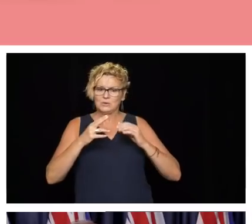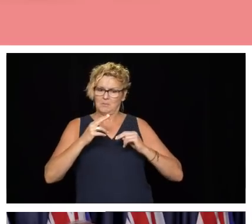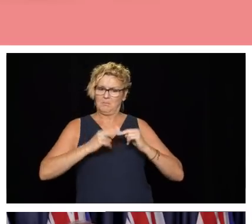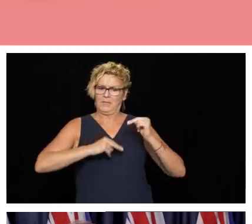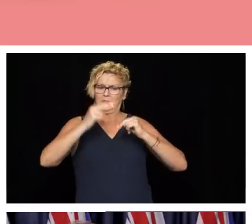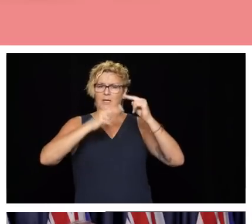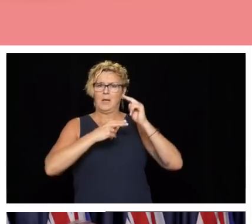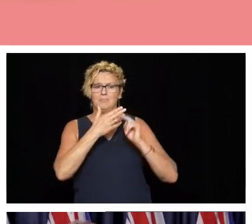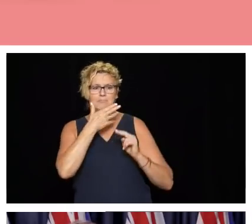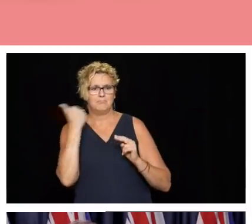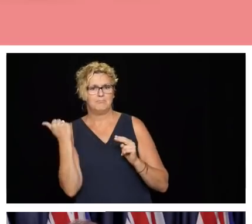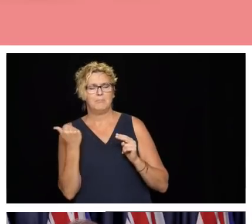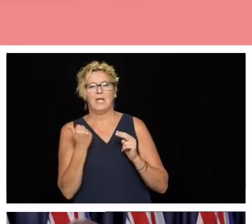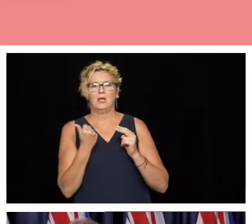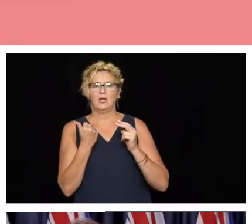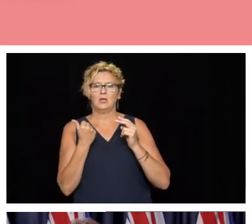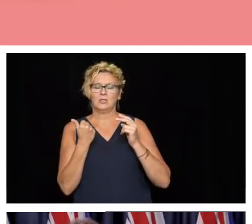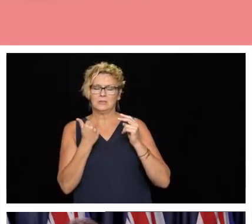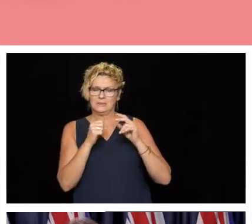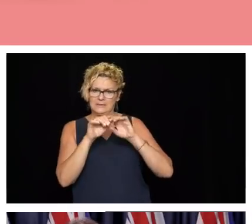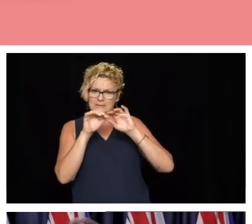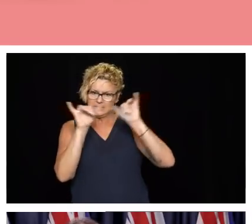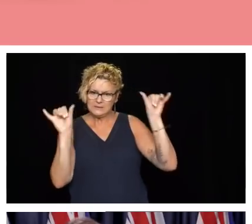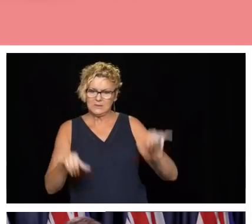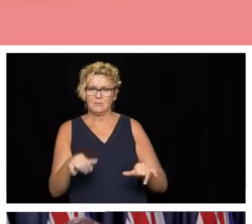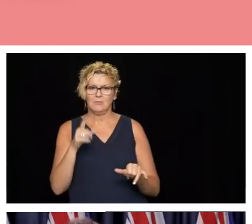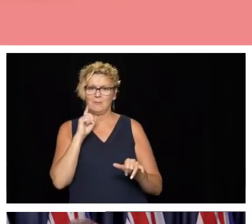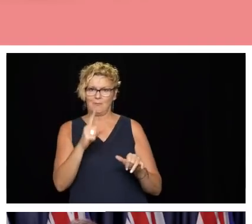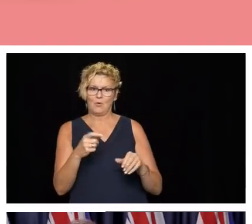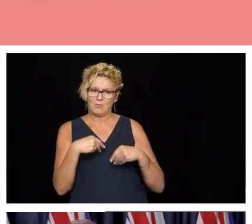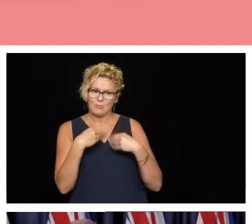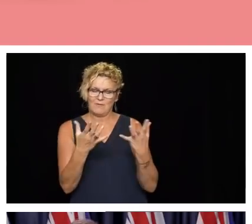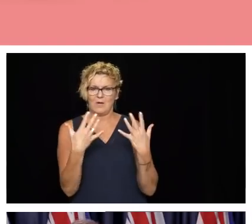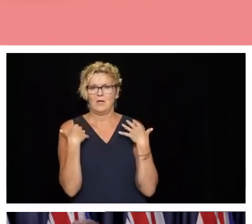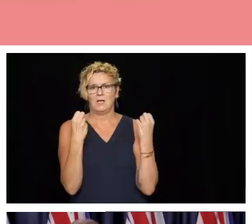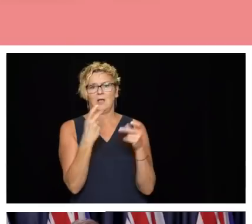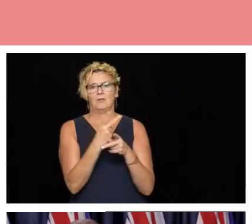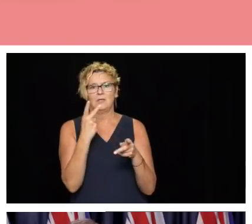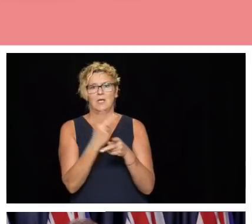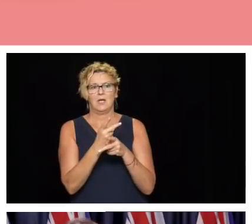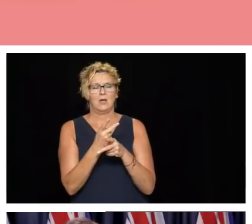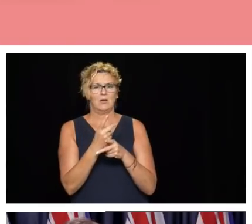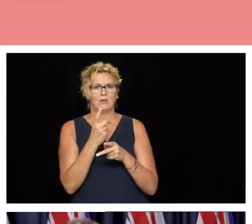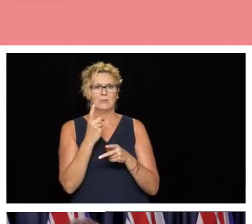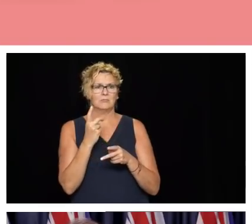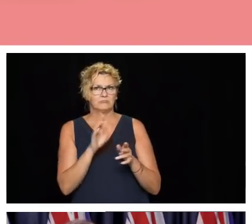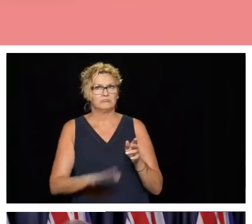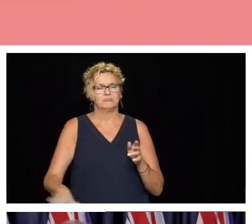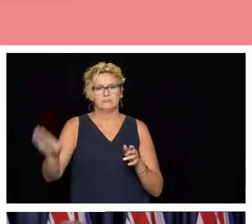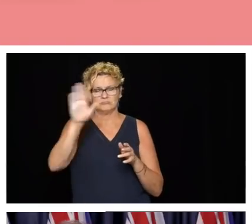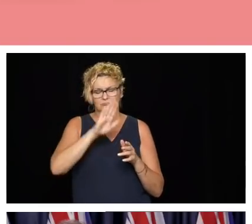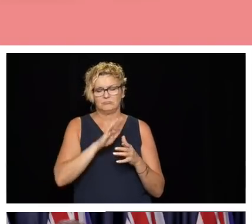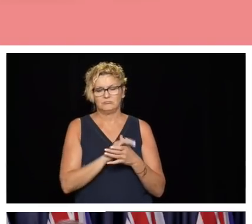reduce inpatient-- our ongoing focus on building strengthening and planning resource capacity